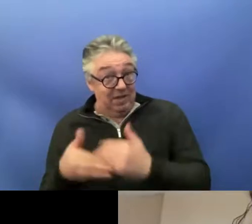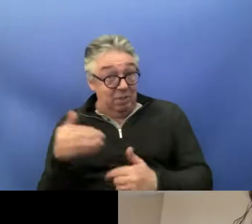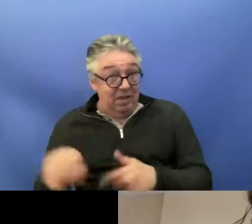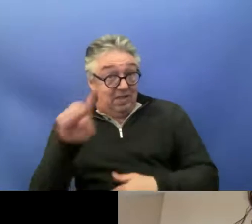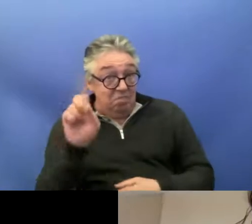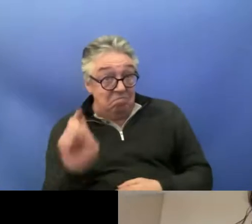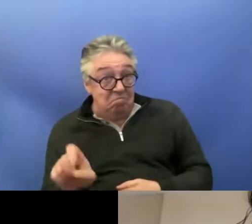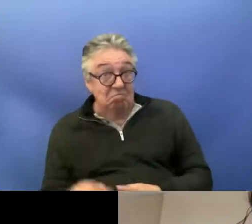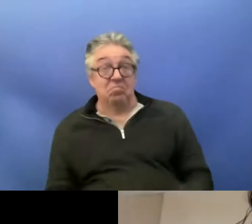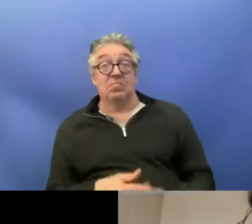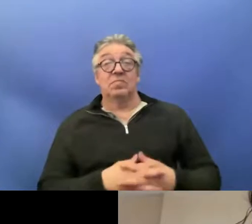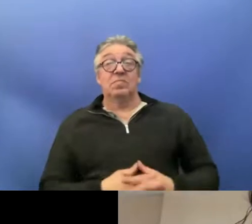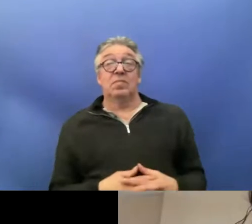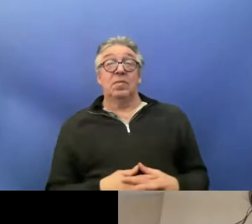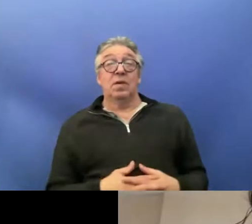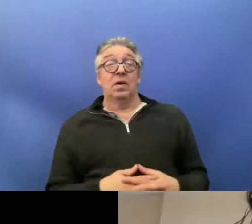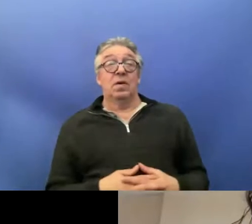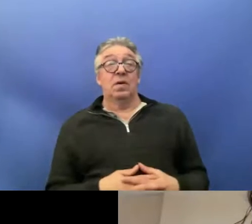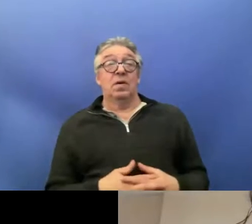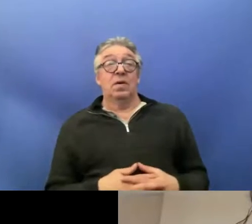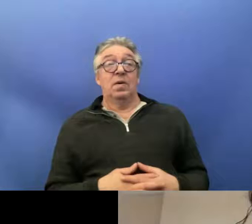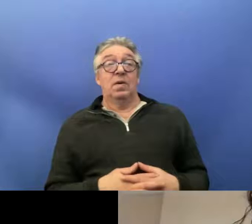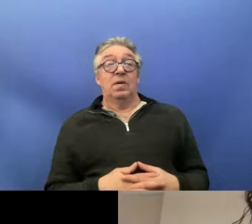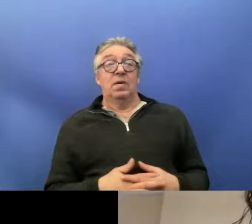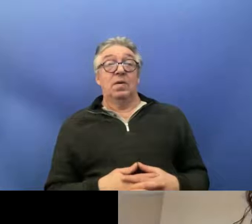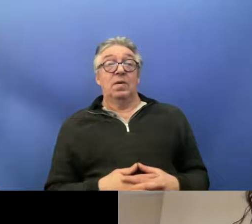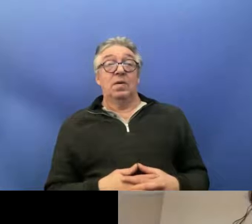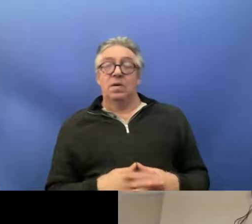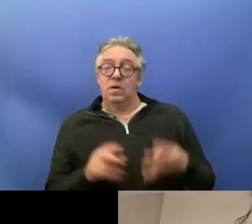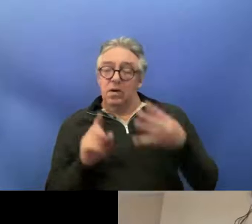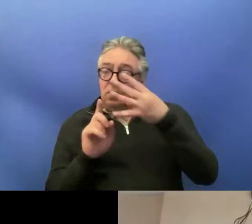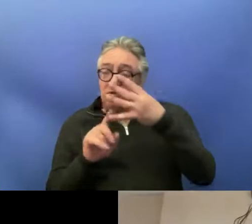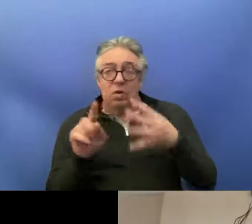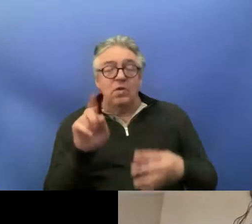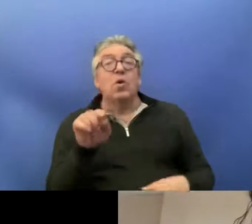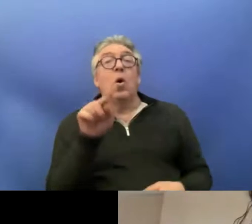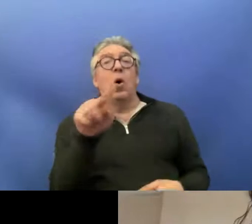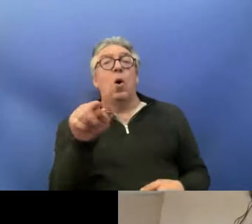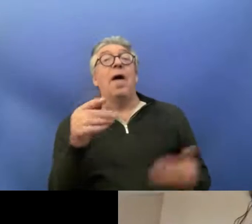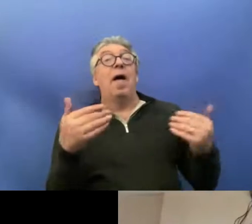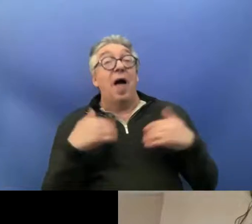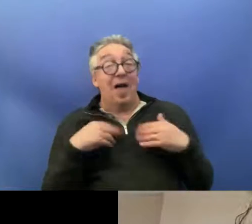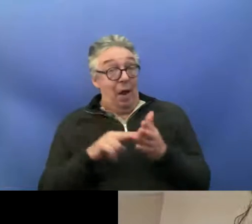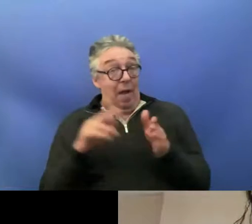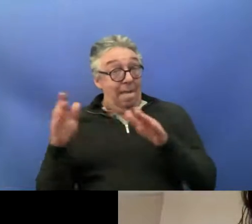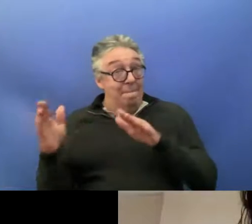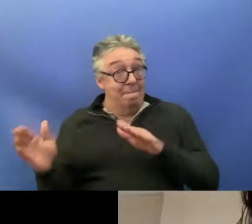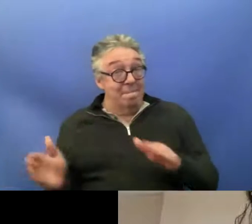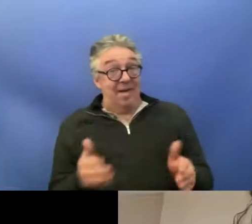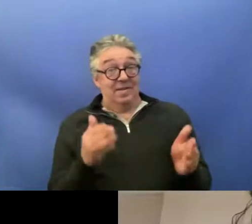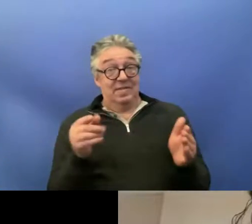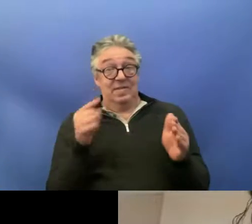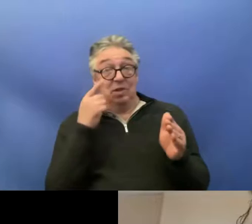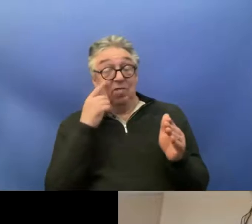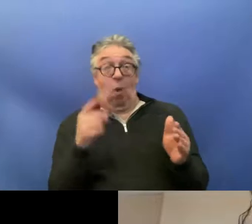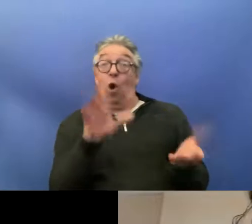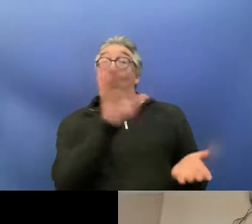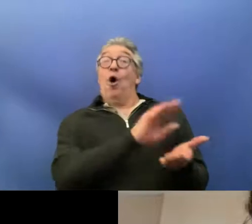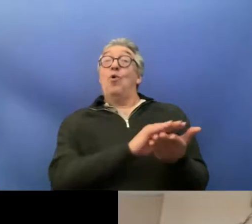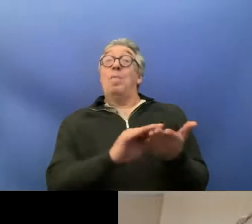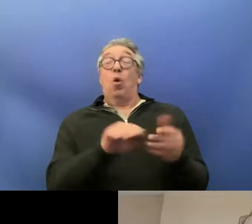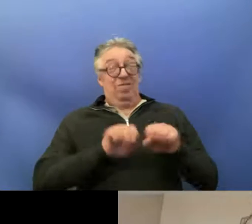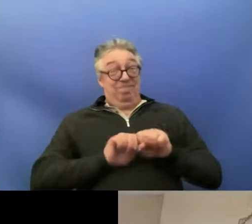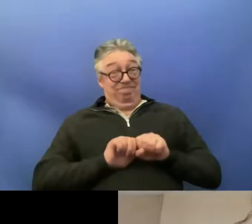And fourth, what plans are available to ensure dissemination of these findings to ensure